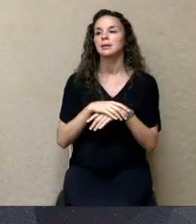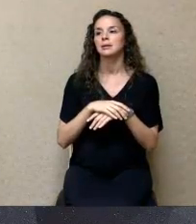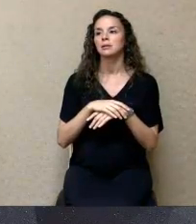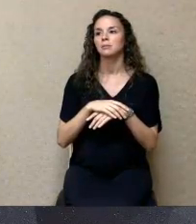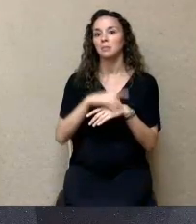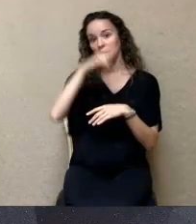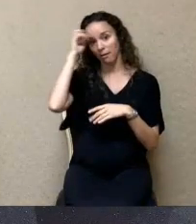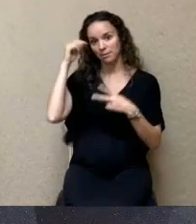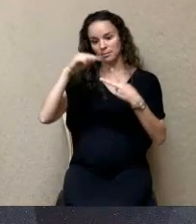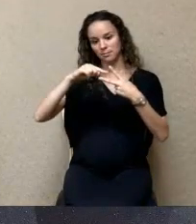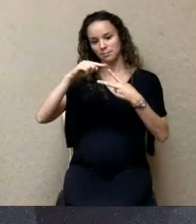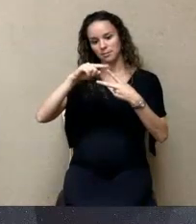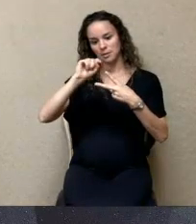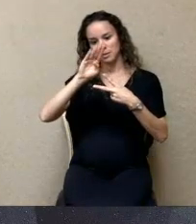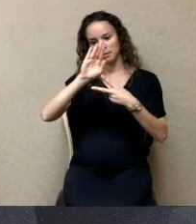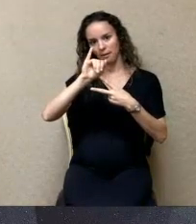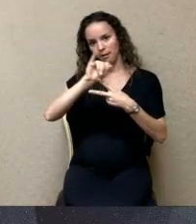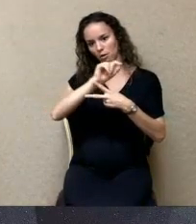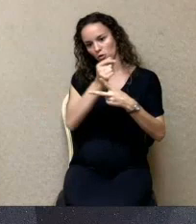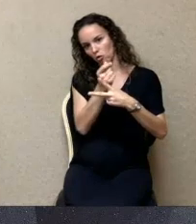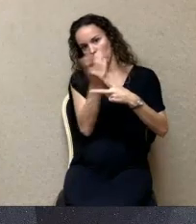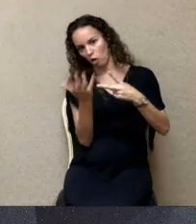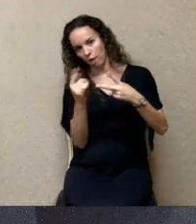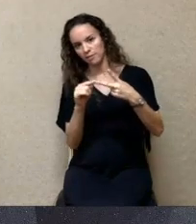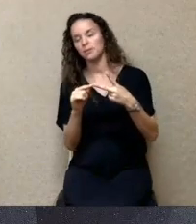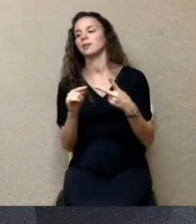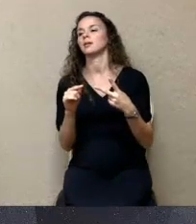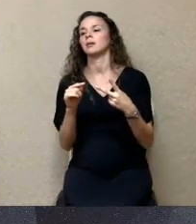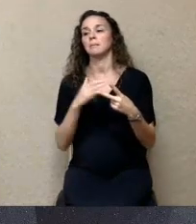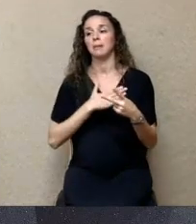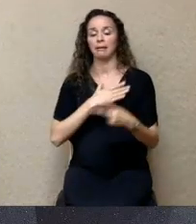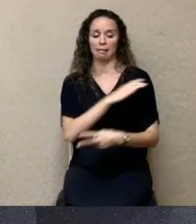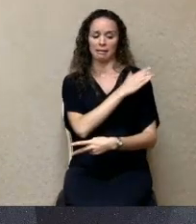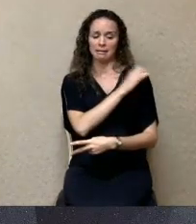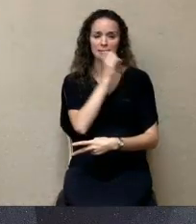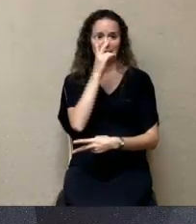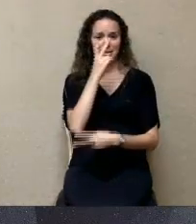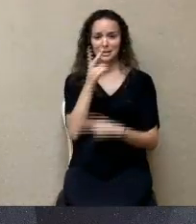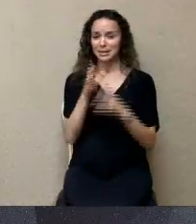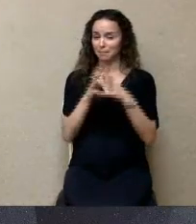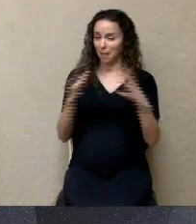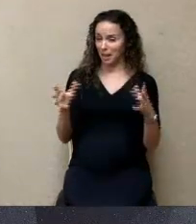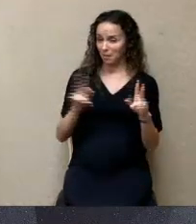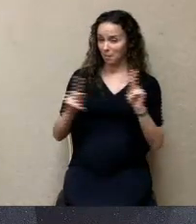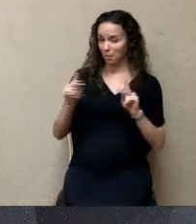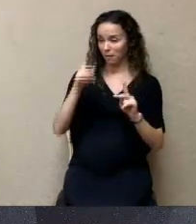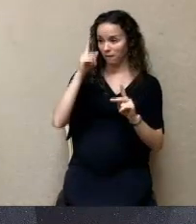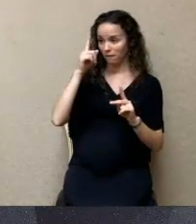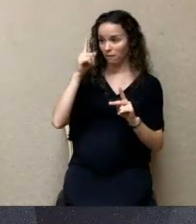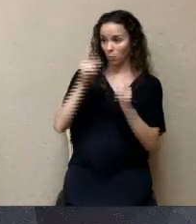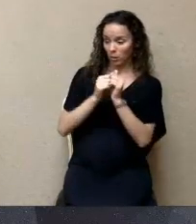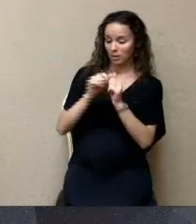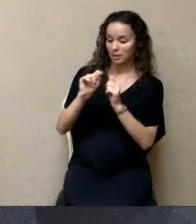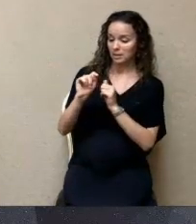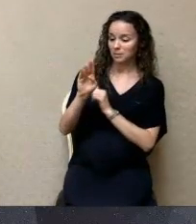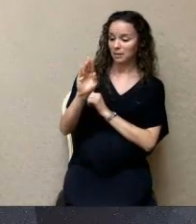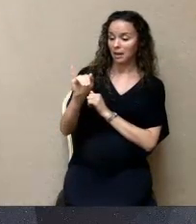Our clinic has not historically seen as many people who have TBI, but it's growing.